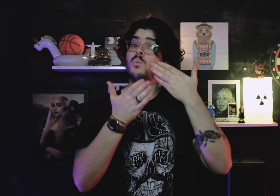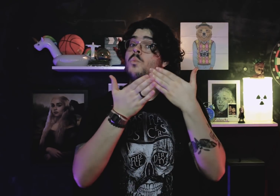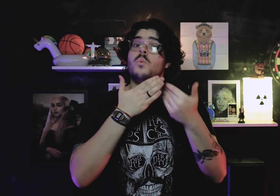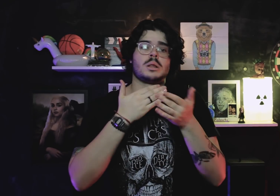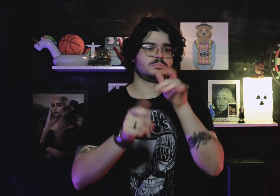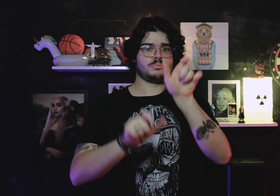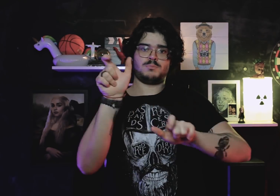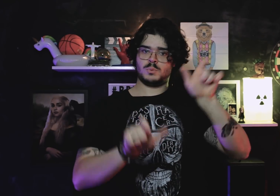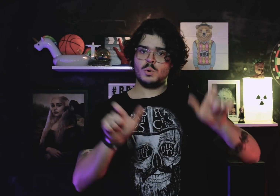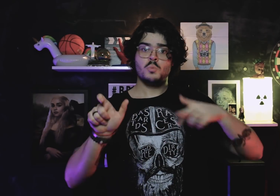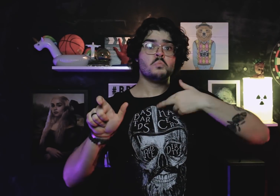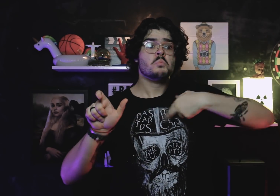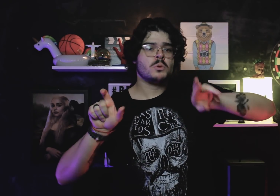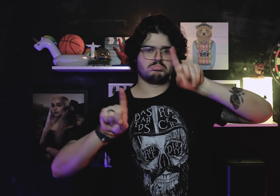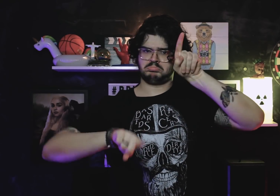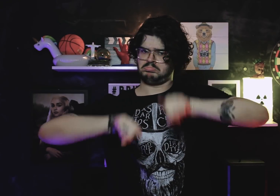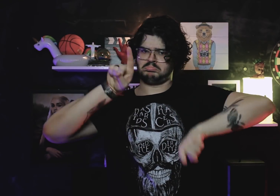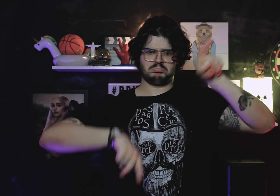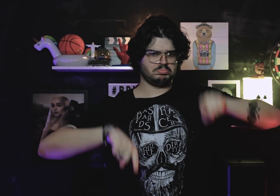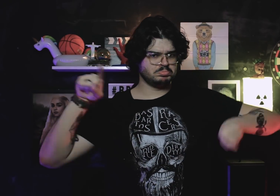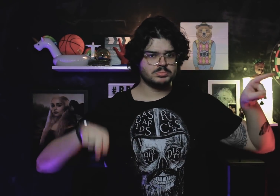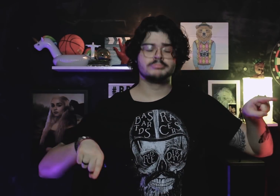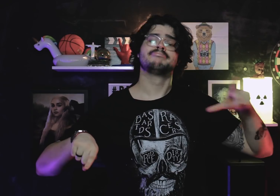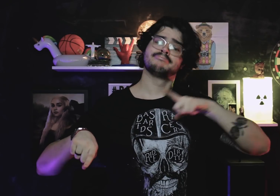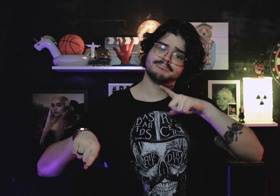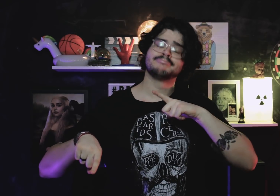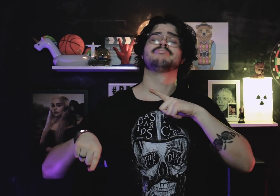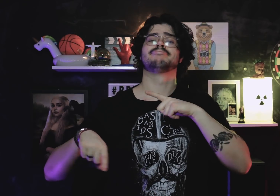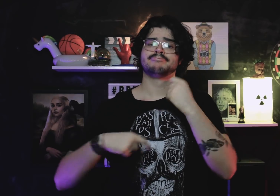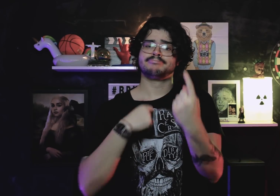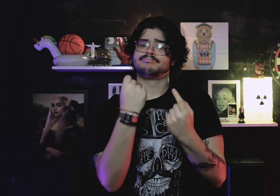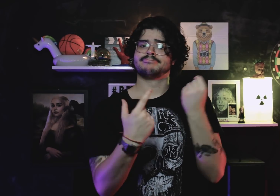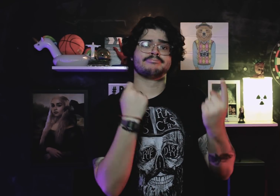anyone can be evil regardless of religion,